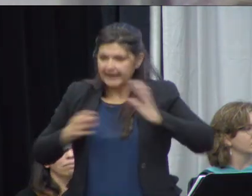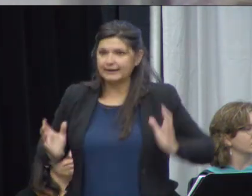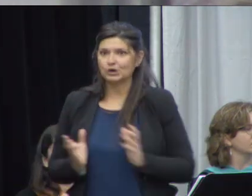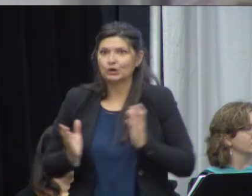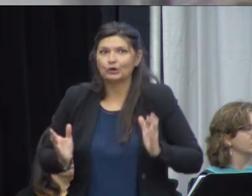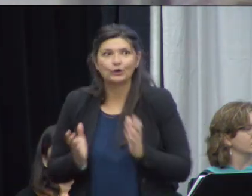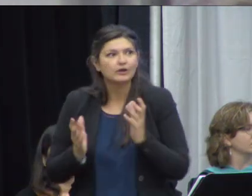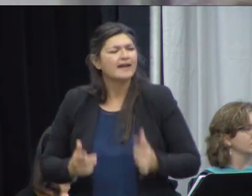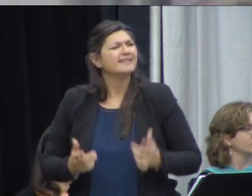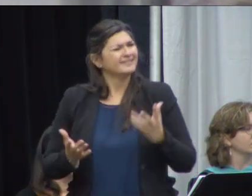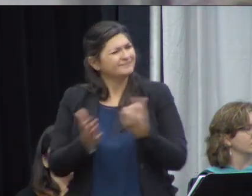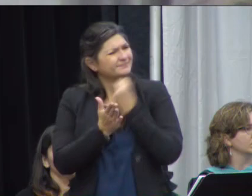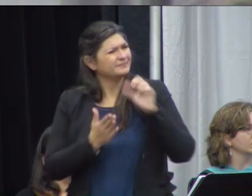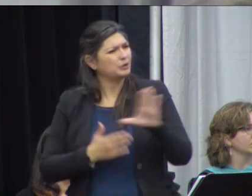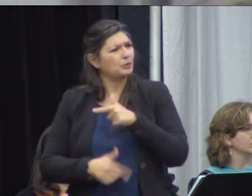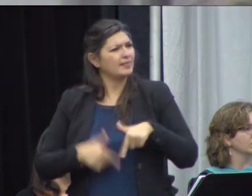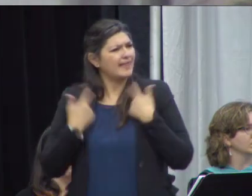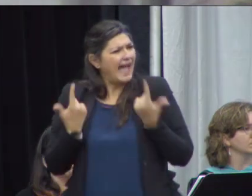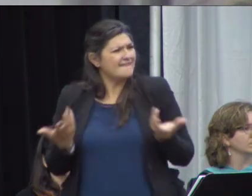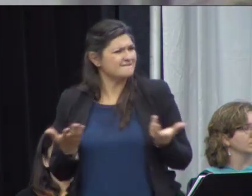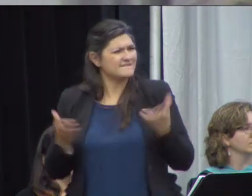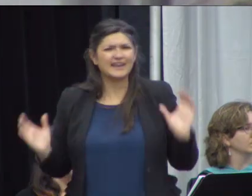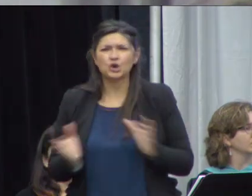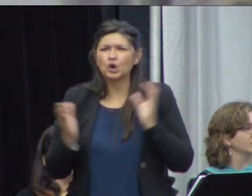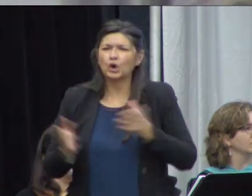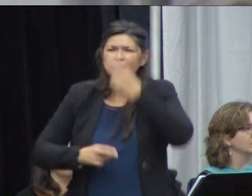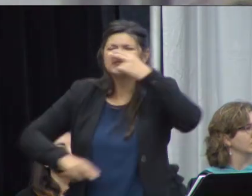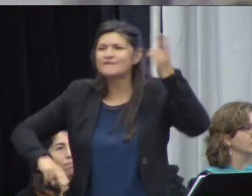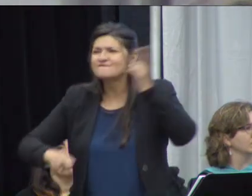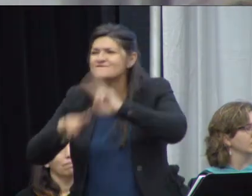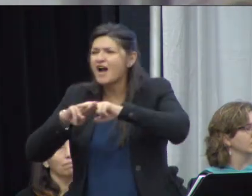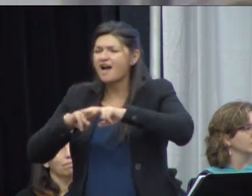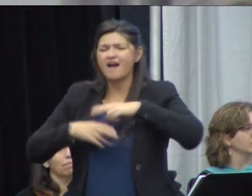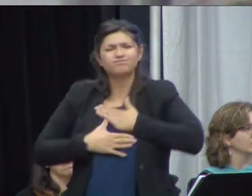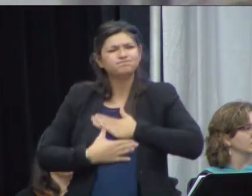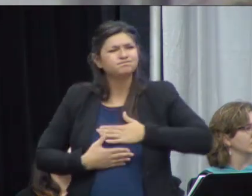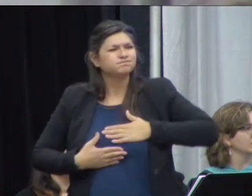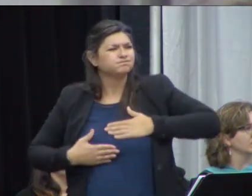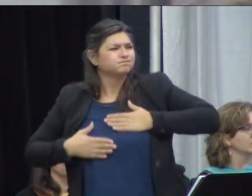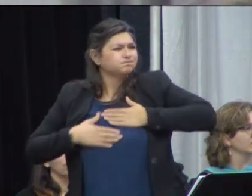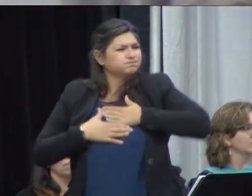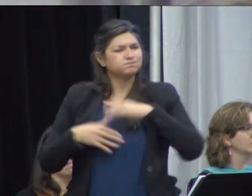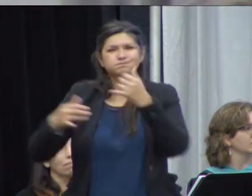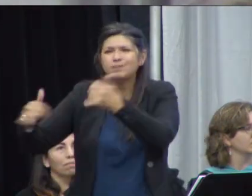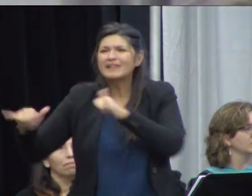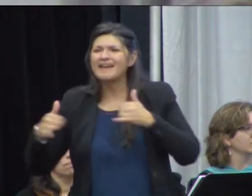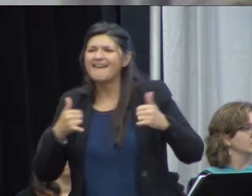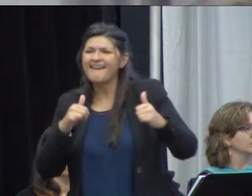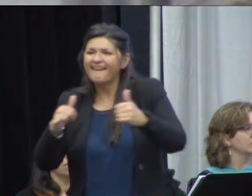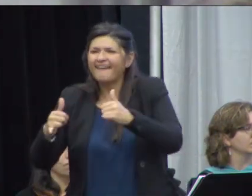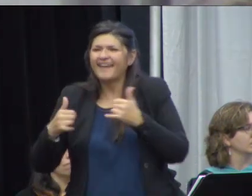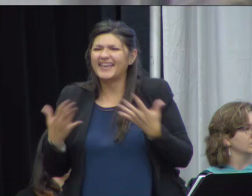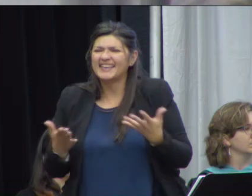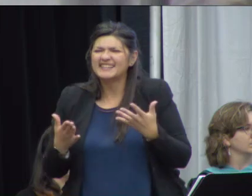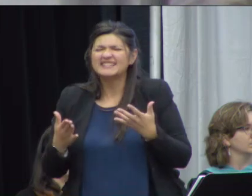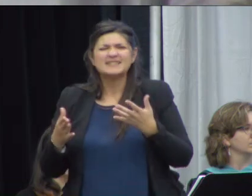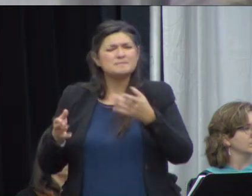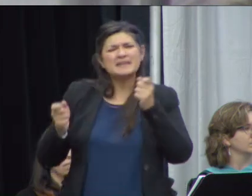Encourage the fun and the laughter that lives inside of you. Make time for play, for the impractical, for the absurd, and make a rule to do it,